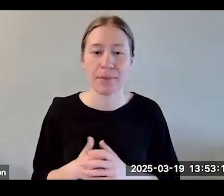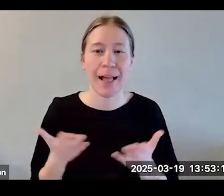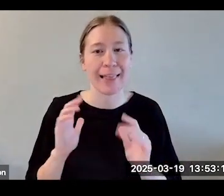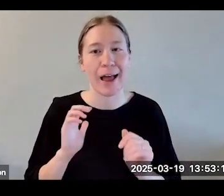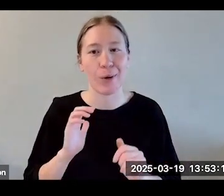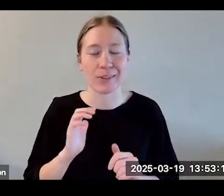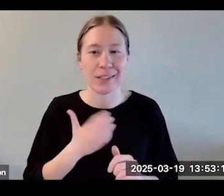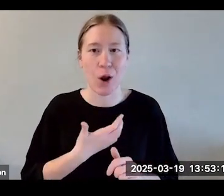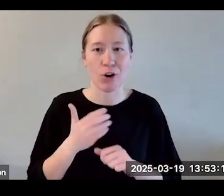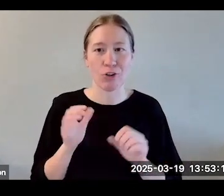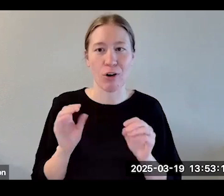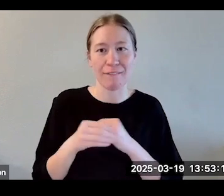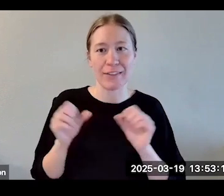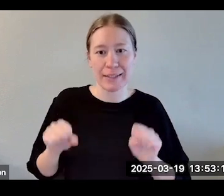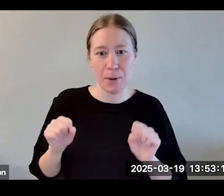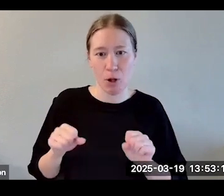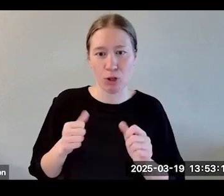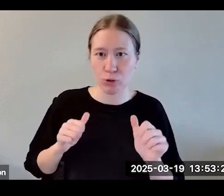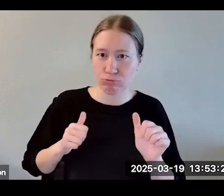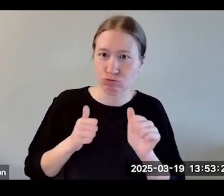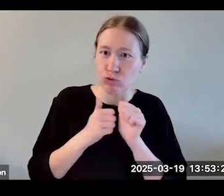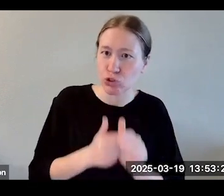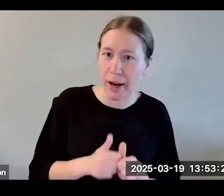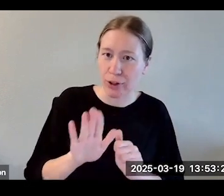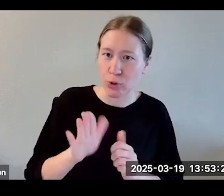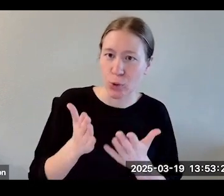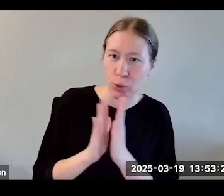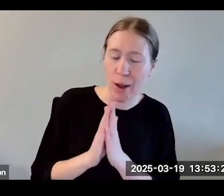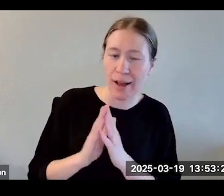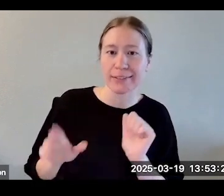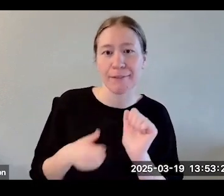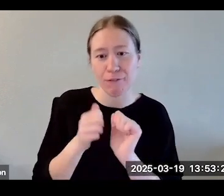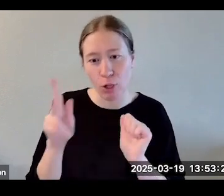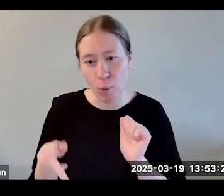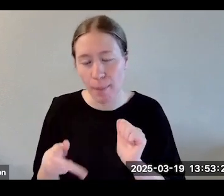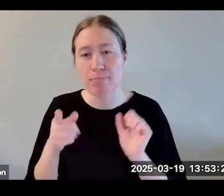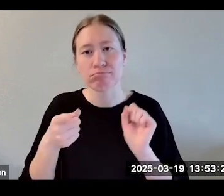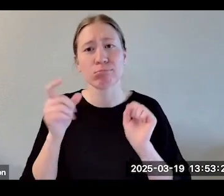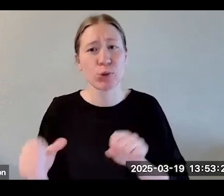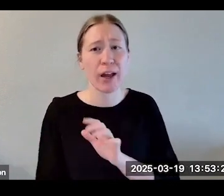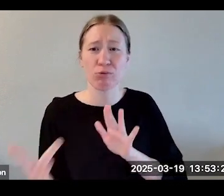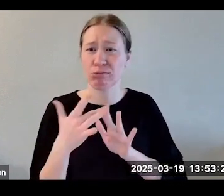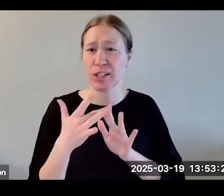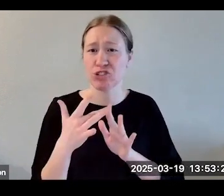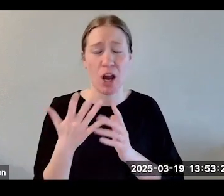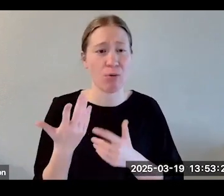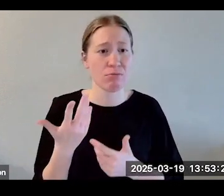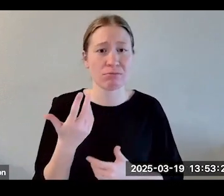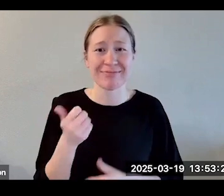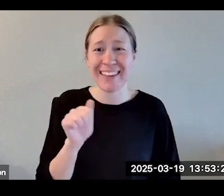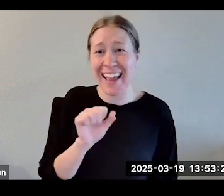make sure that we're following up. And you know, you can contact us about things ranging from ASL and CART services